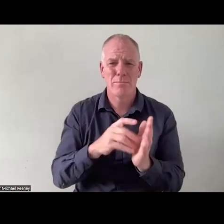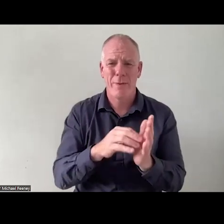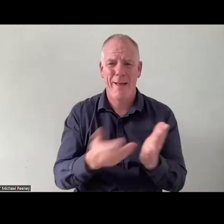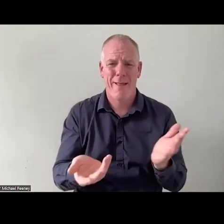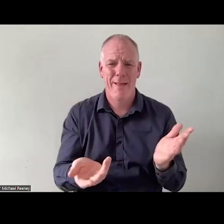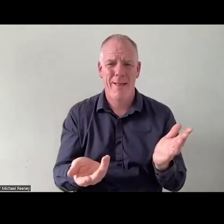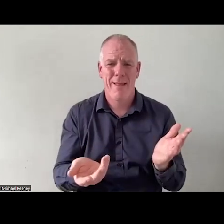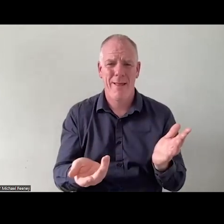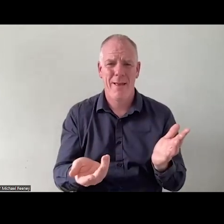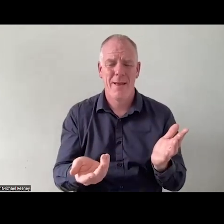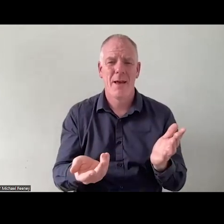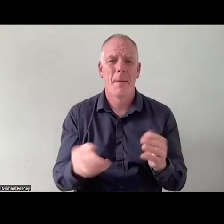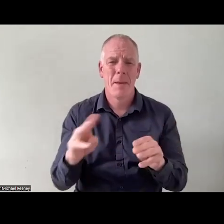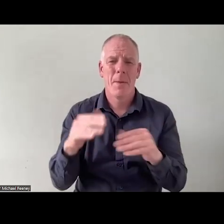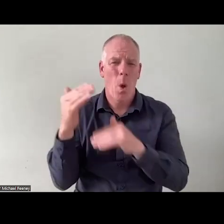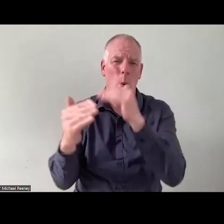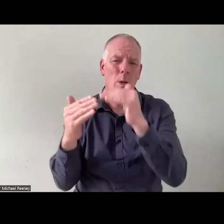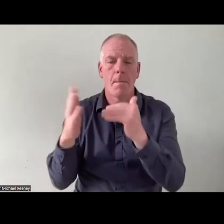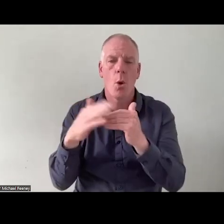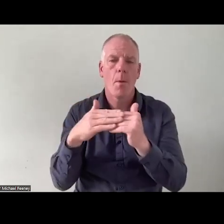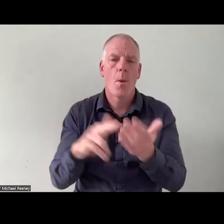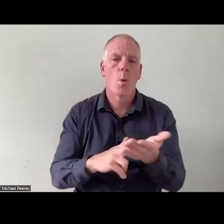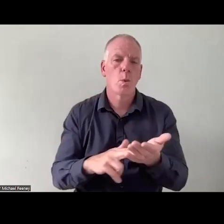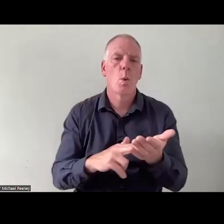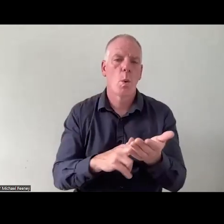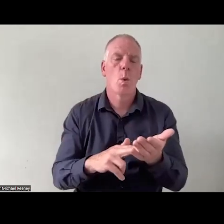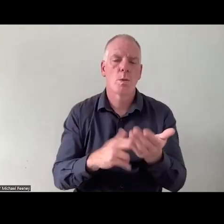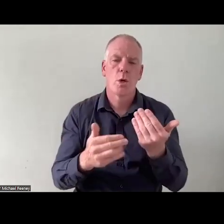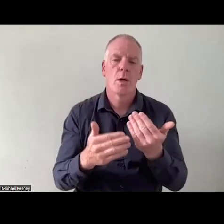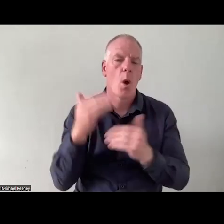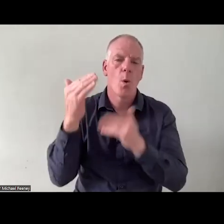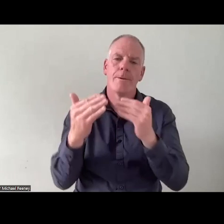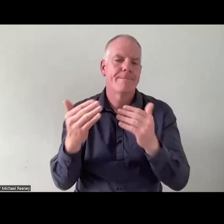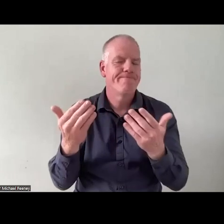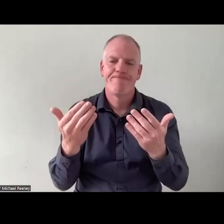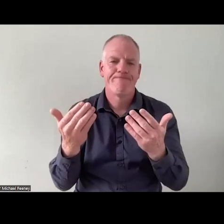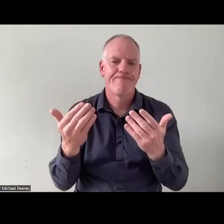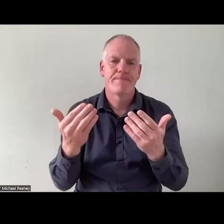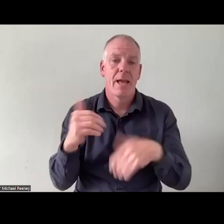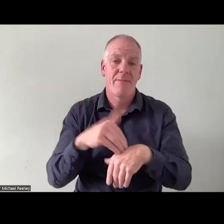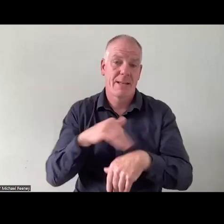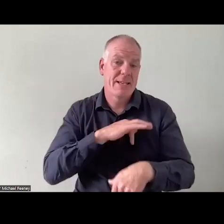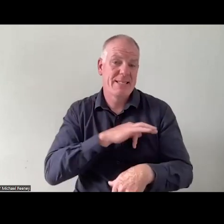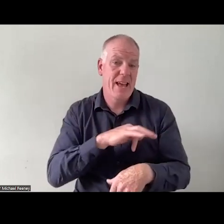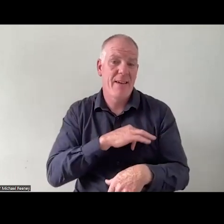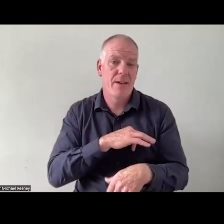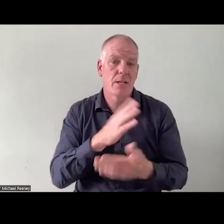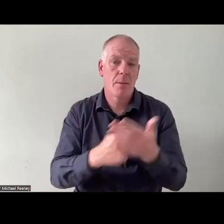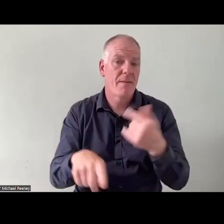With an ageing population, more and more of our older generations – and this affects me personally and probably some of you also –